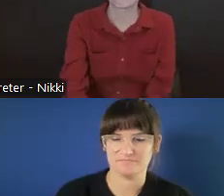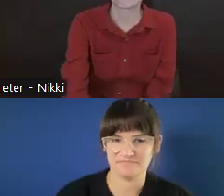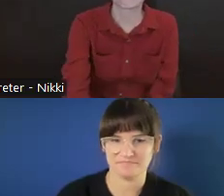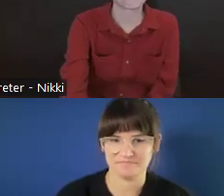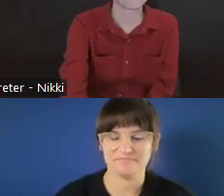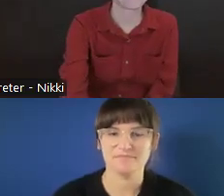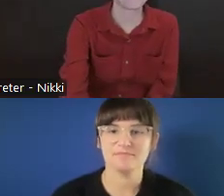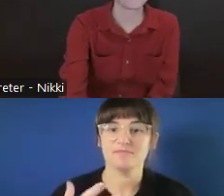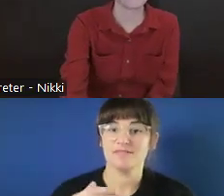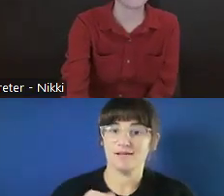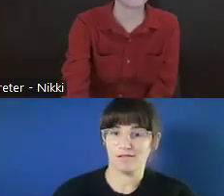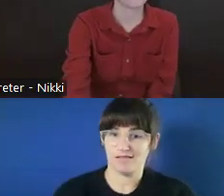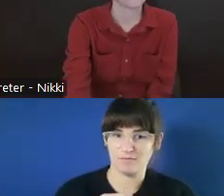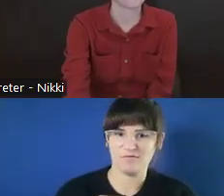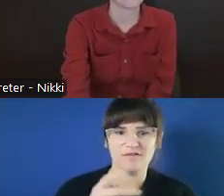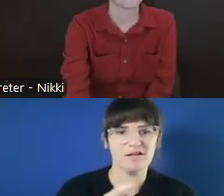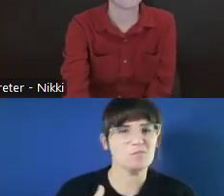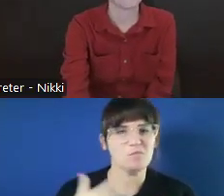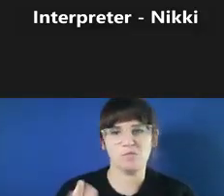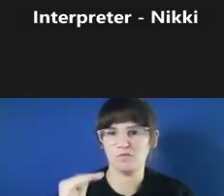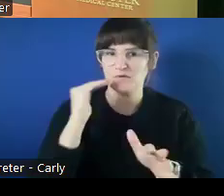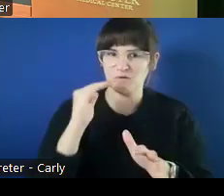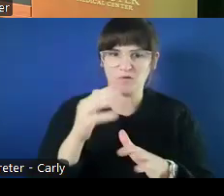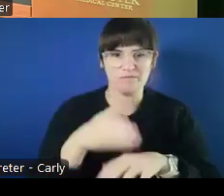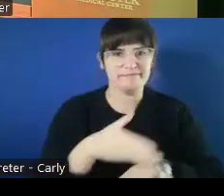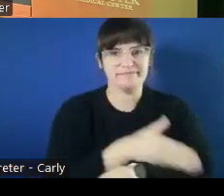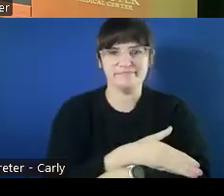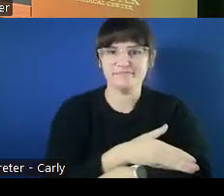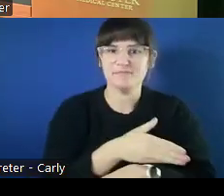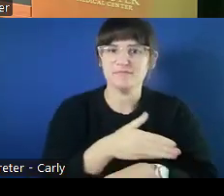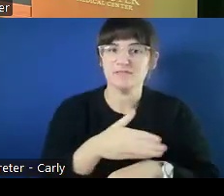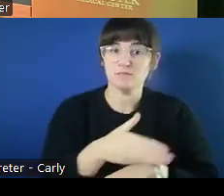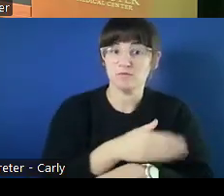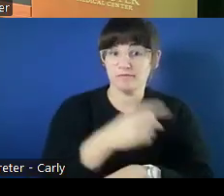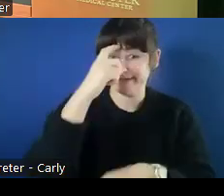psychiatric symptoms they improve uh they may improve some cardiovascular outcomes and they